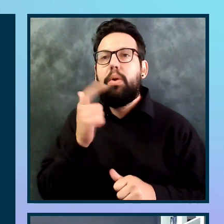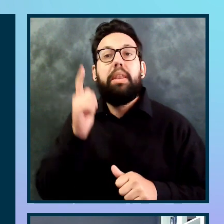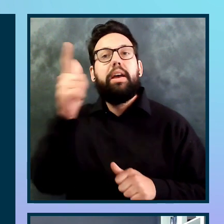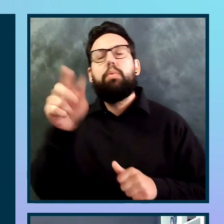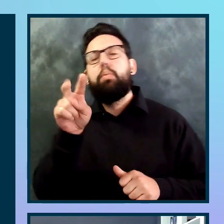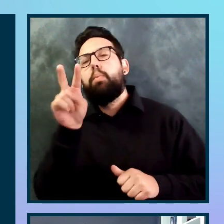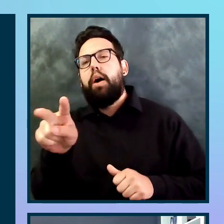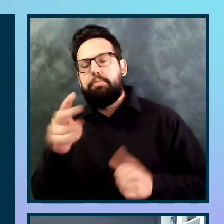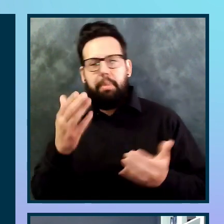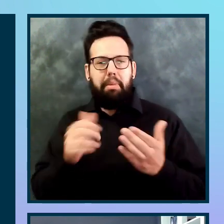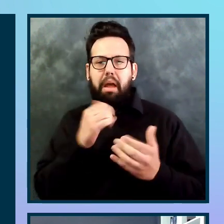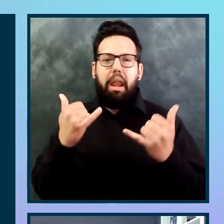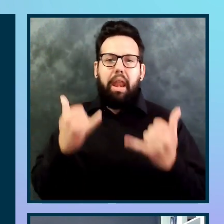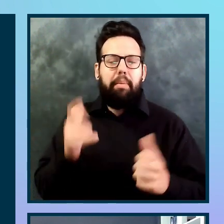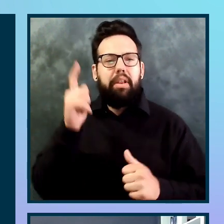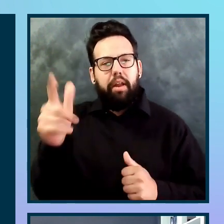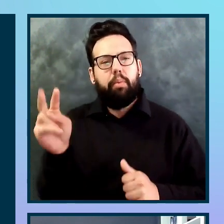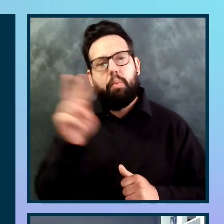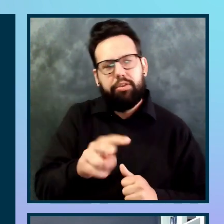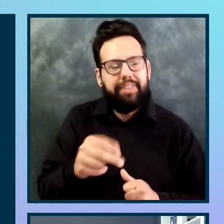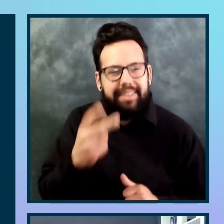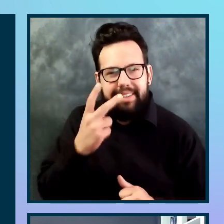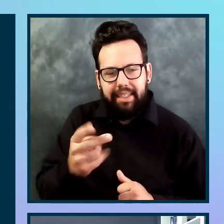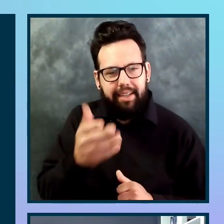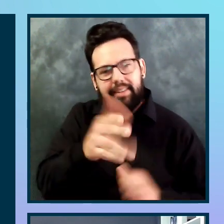the slides are available at Bit.Ly/A11Y-eCommerce.